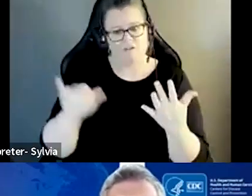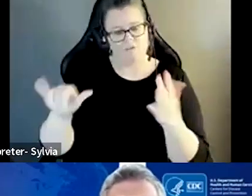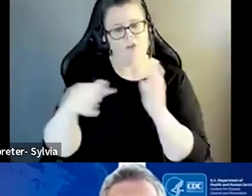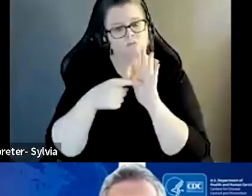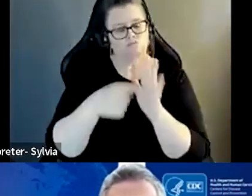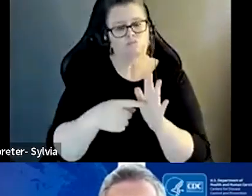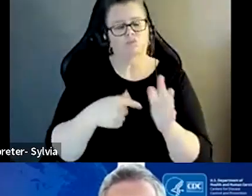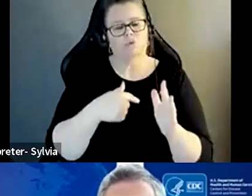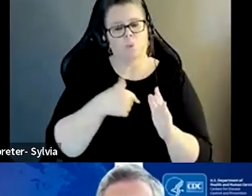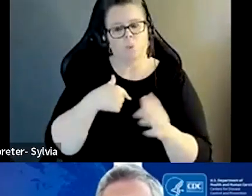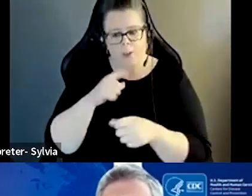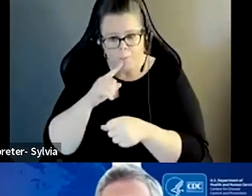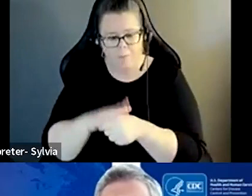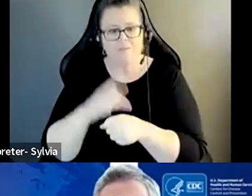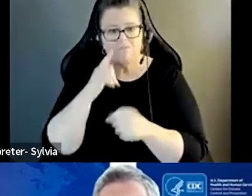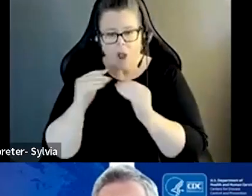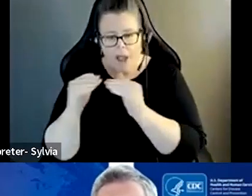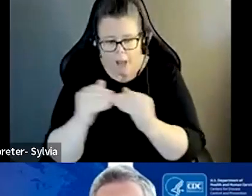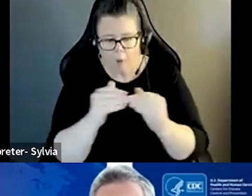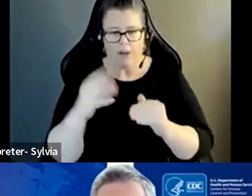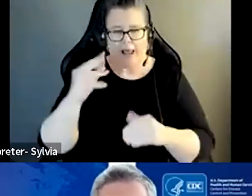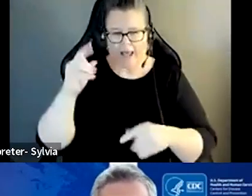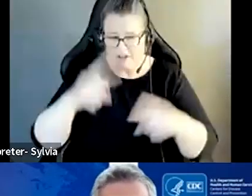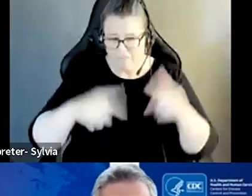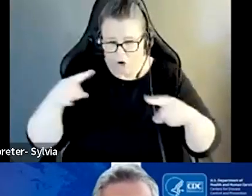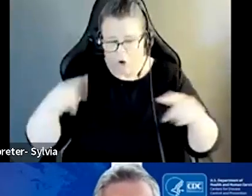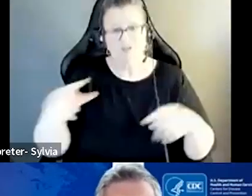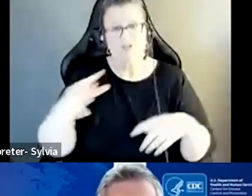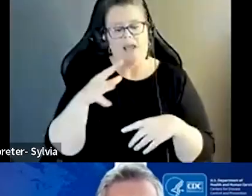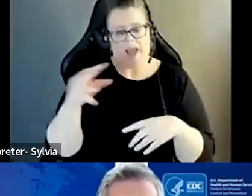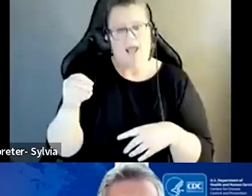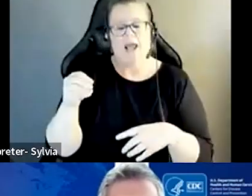and diversity, and lifting up where we have invested through the COVID-19 pandemic.